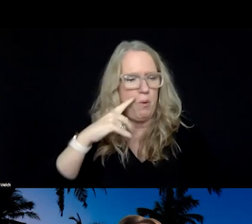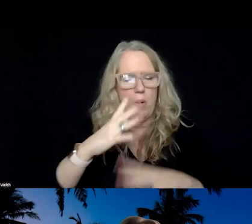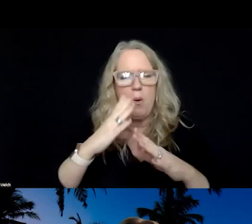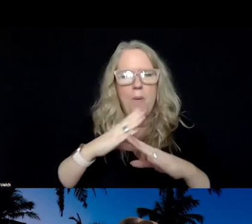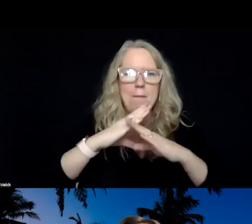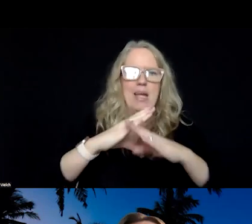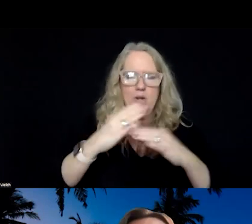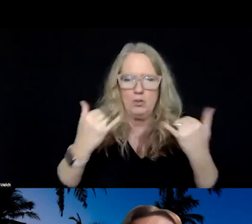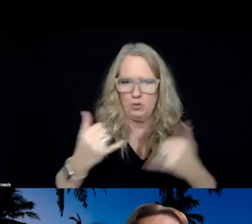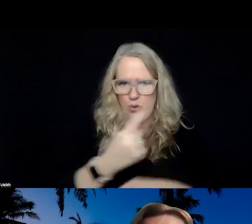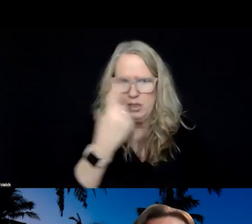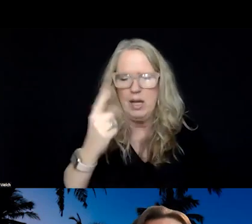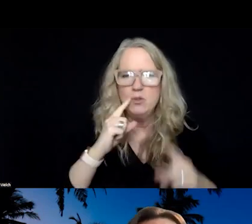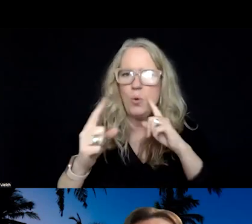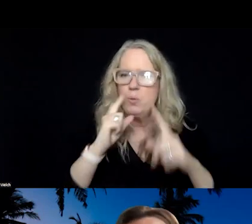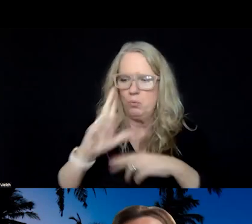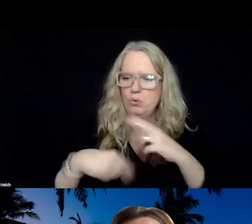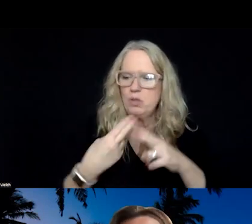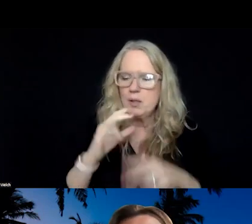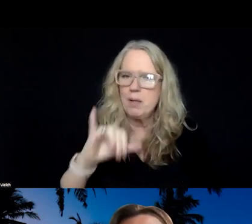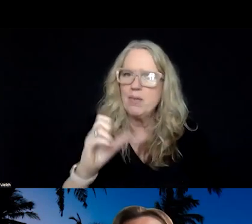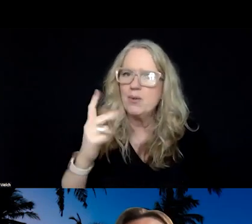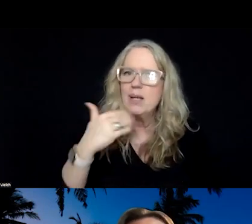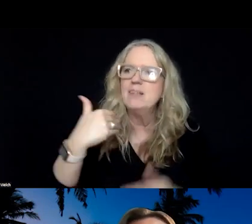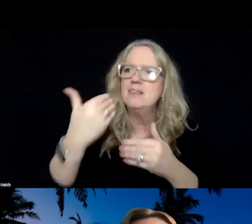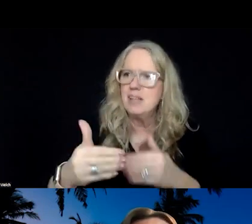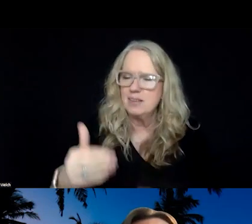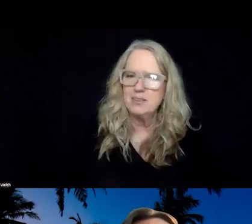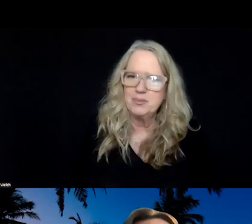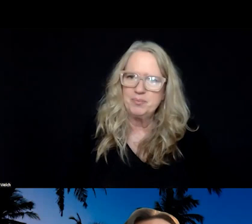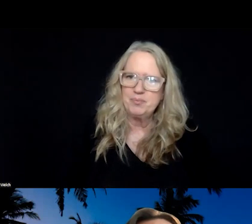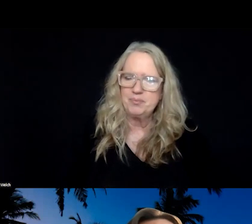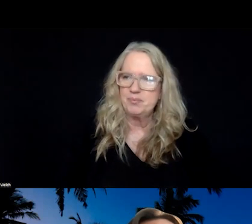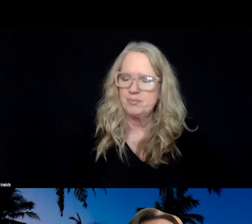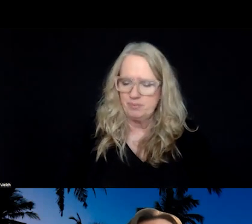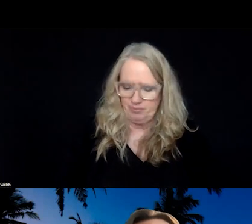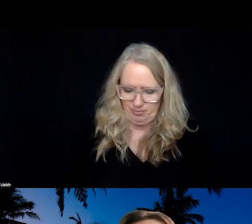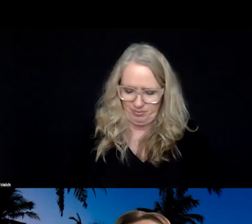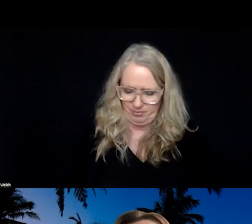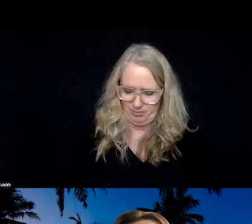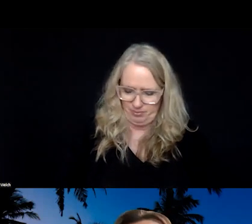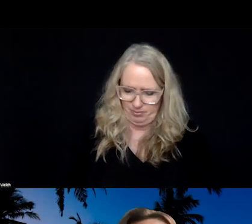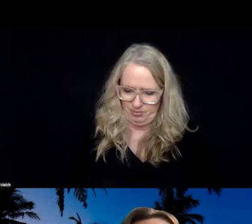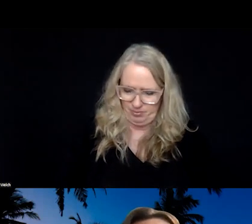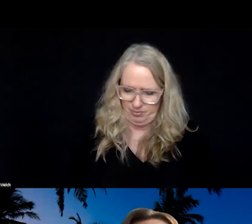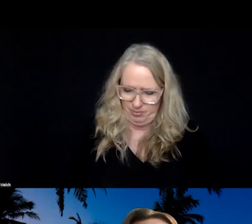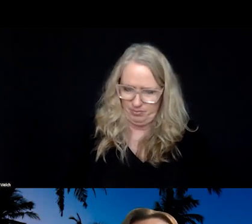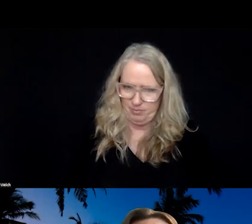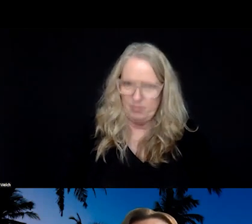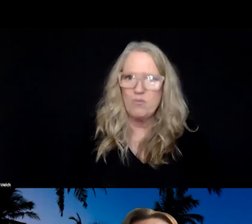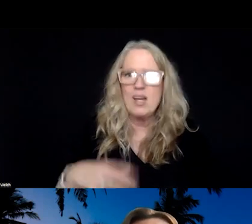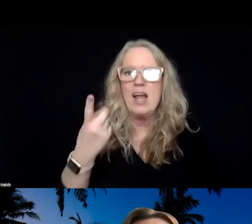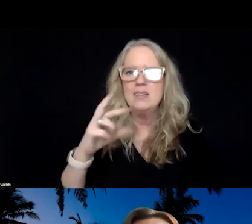TODAY AND THE TOOL KIT TO ADDRESS THAT. AS DOCTOR SIMS SAID, I AM PRESENTING